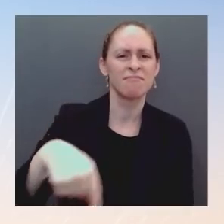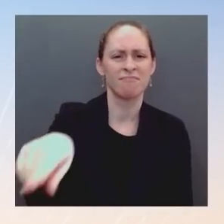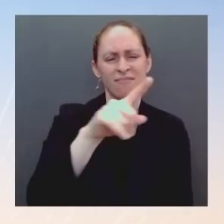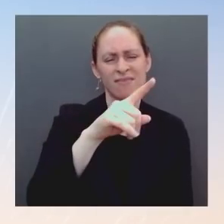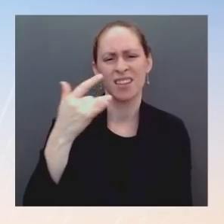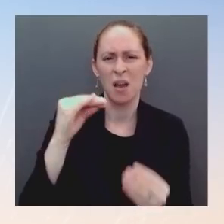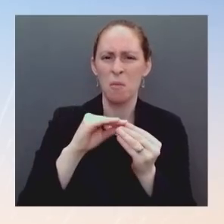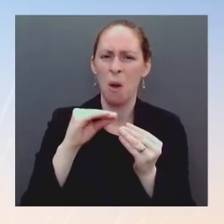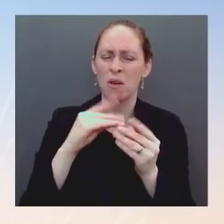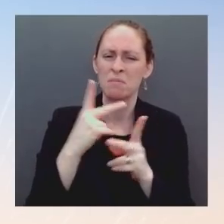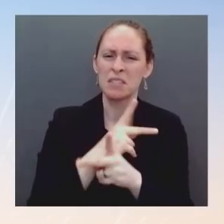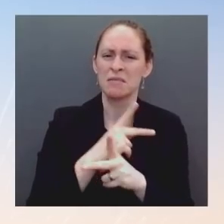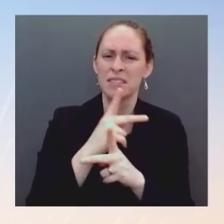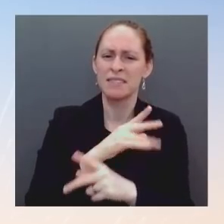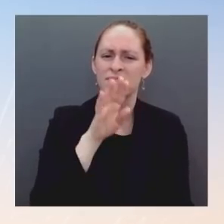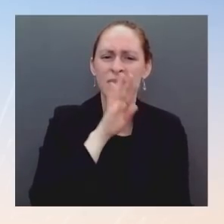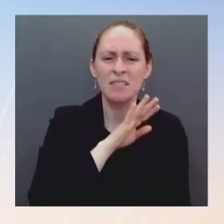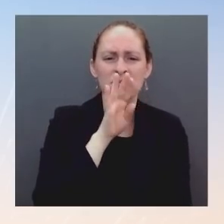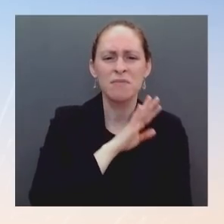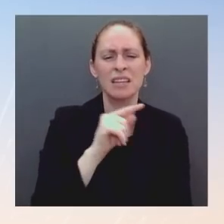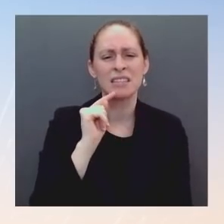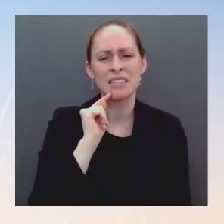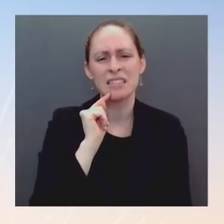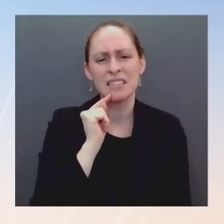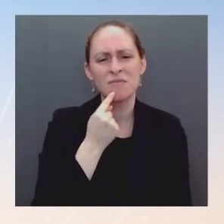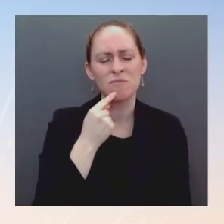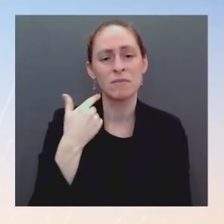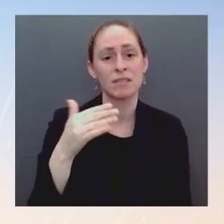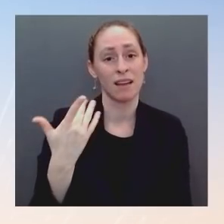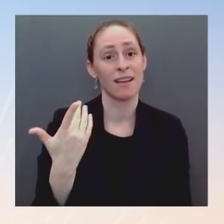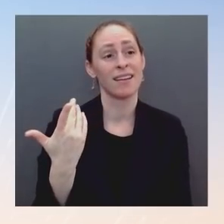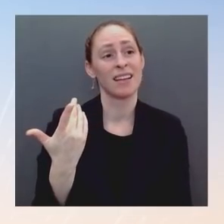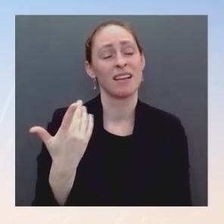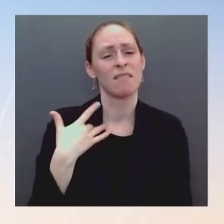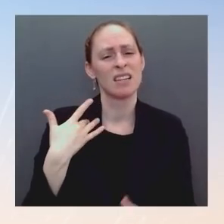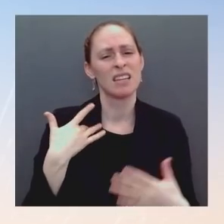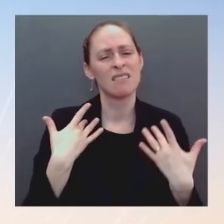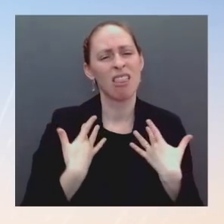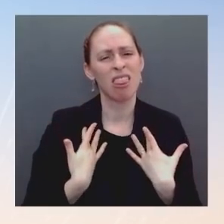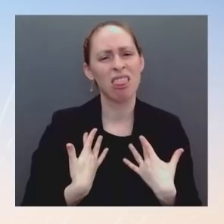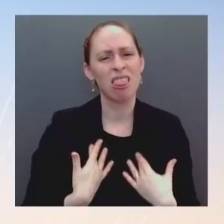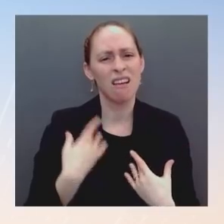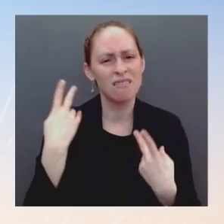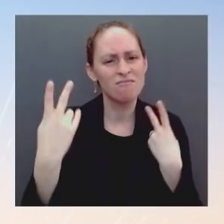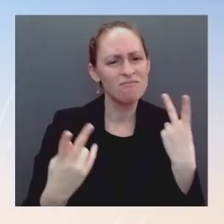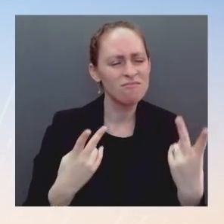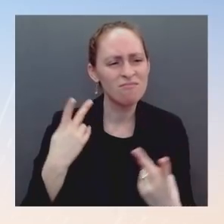you know, in a tough place, that these agents are frustrated who are having to carry out these policies.